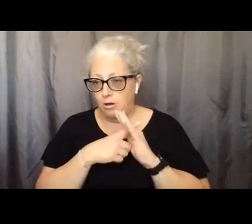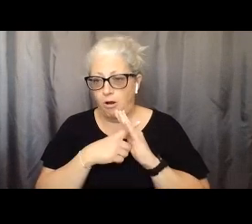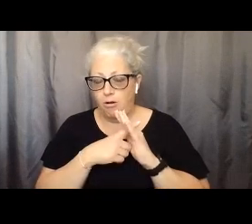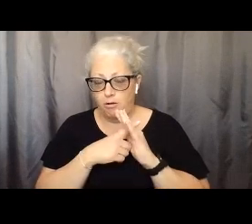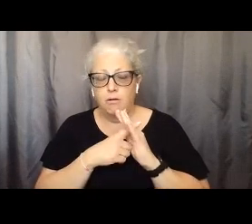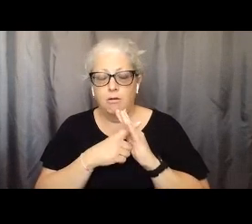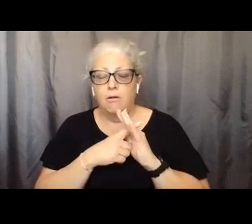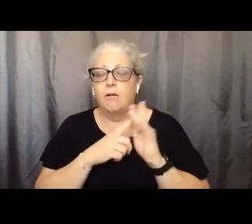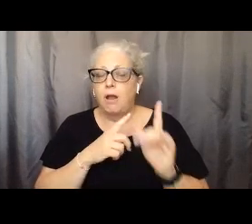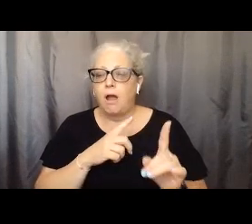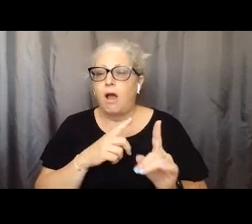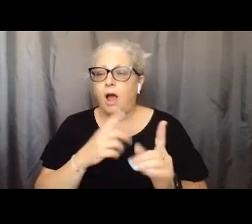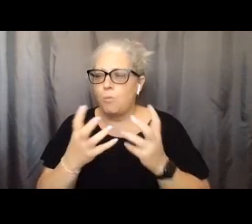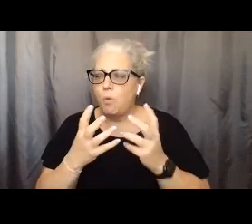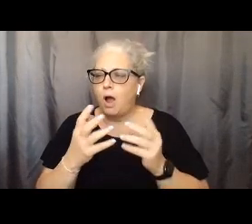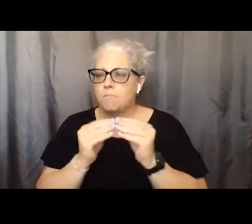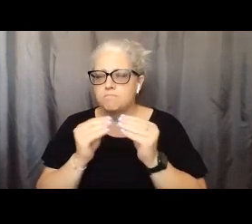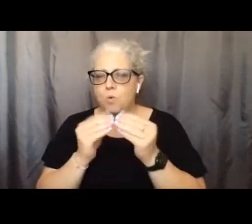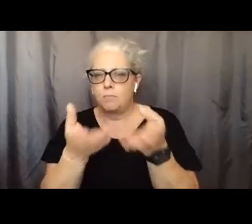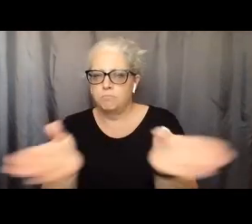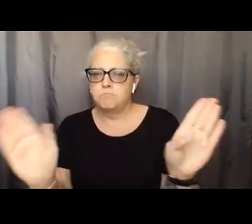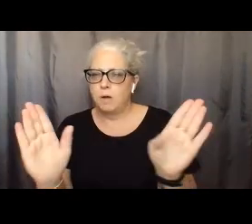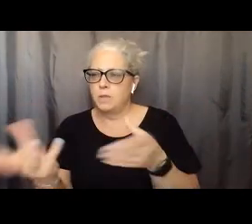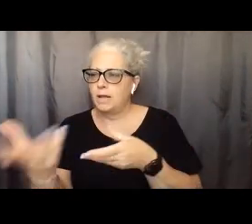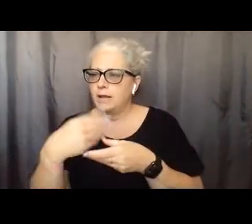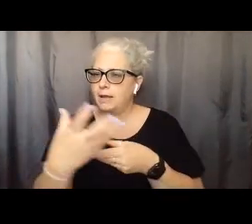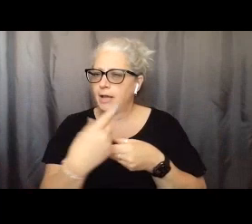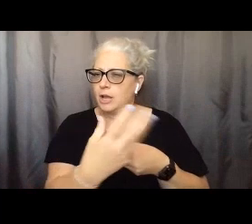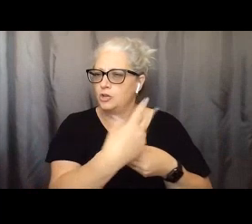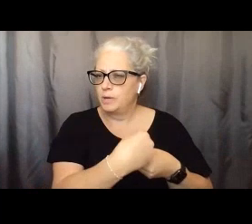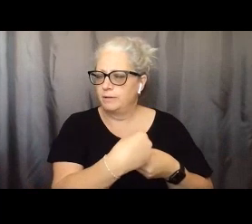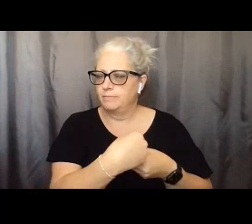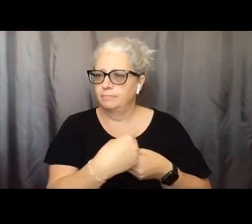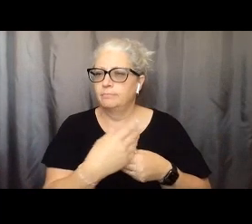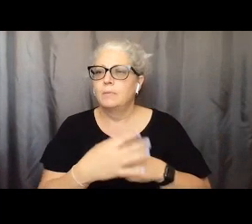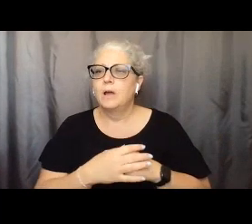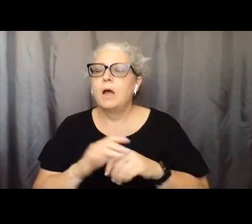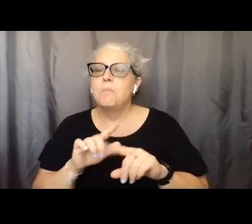I think a lot of these are going to be implemented as part of the capital budget requests.